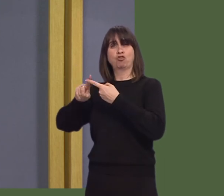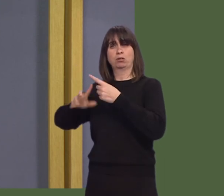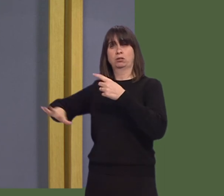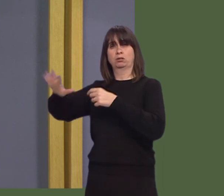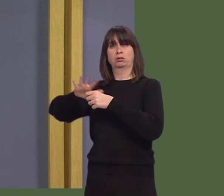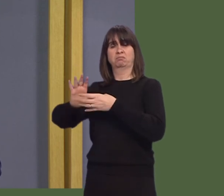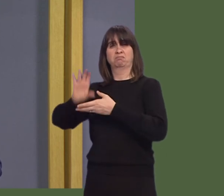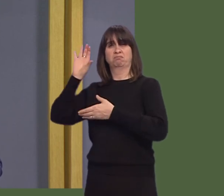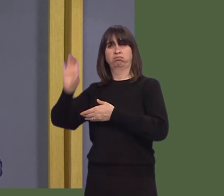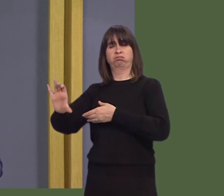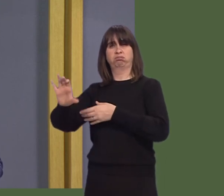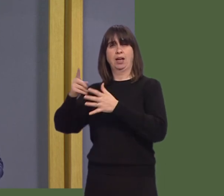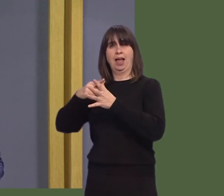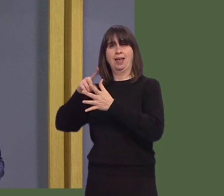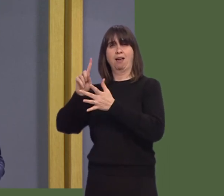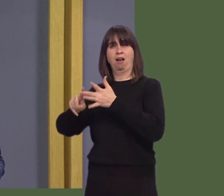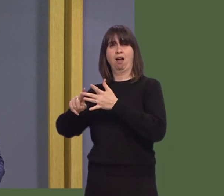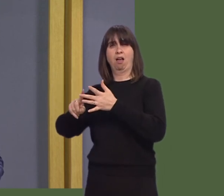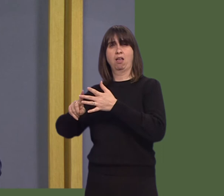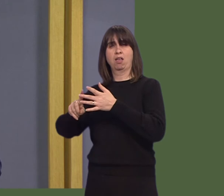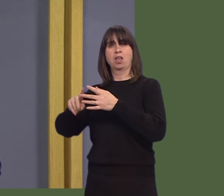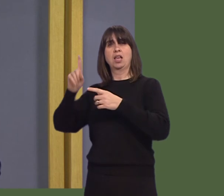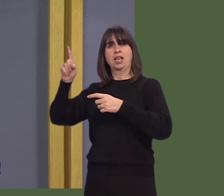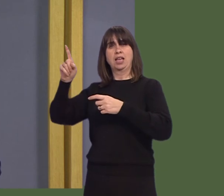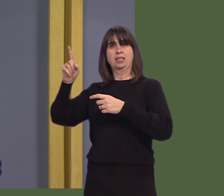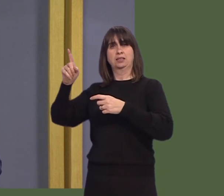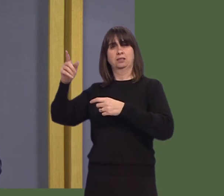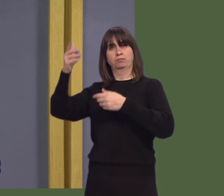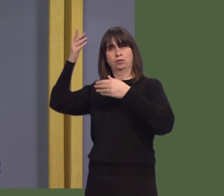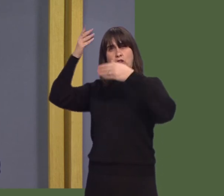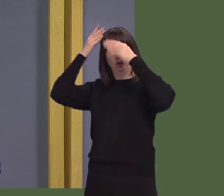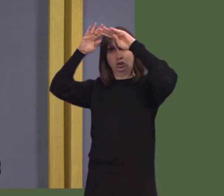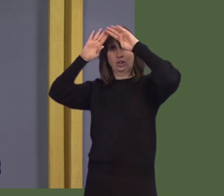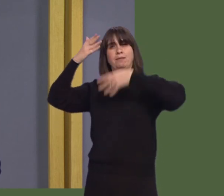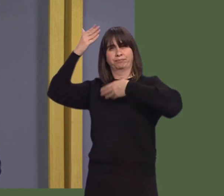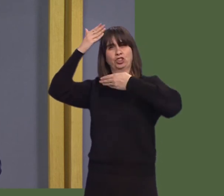The UK Government is currently looking at bringing in tighter regulations for dog breeding in England.